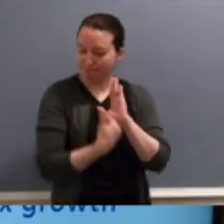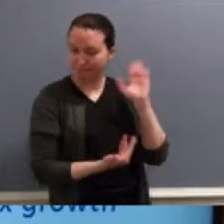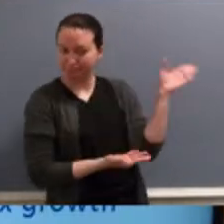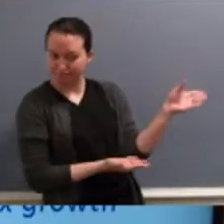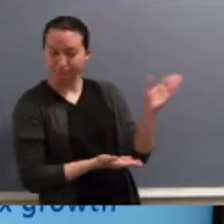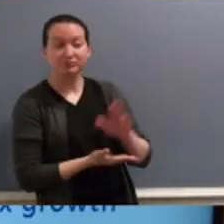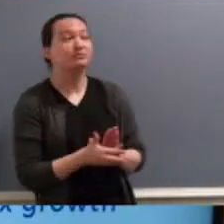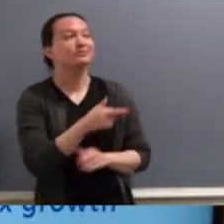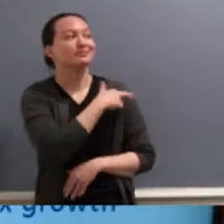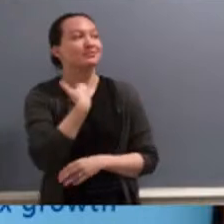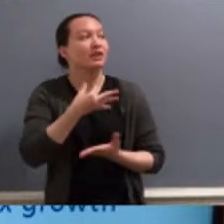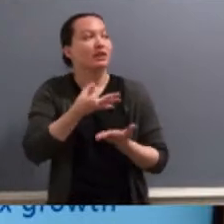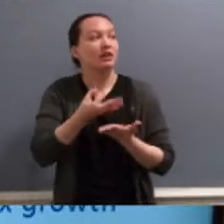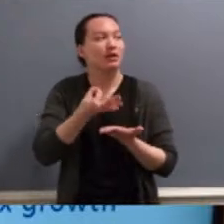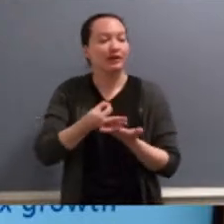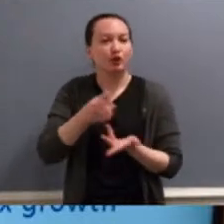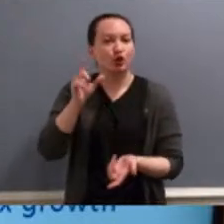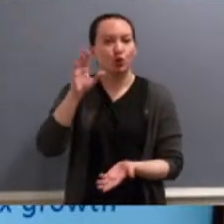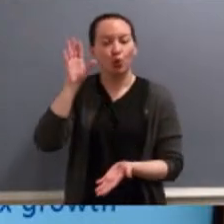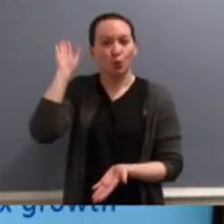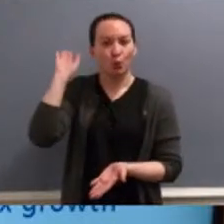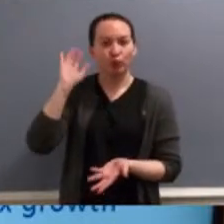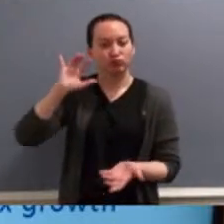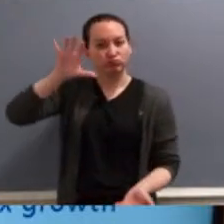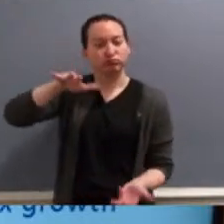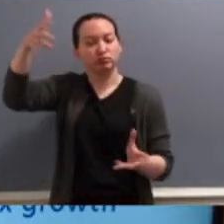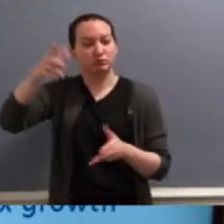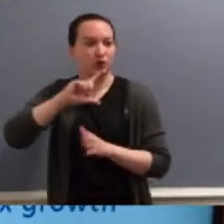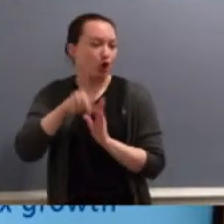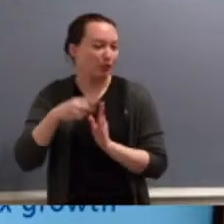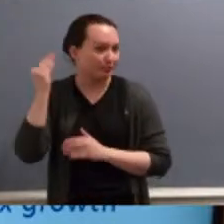the risk of financial downturn is all is always with us although again that's not something we